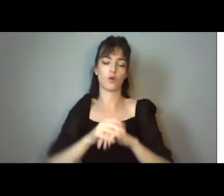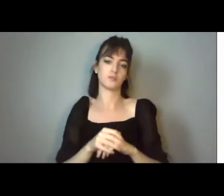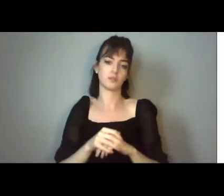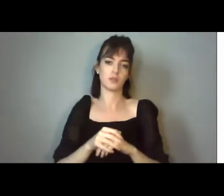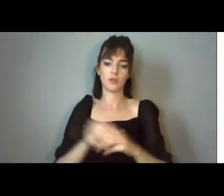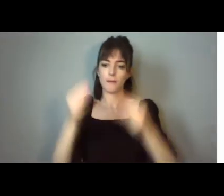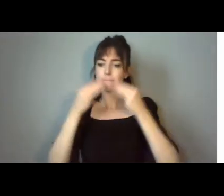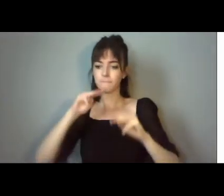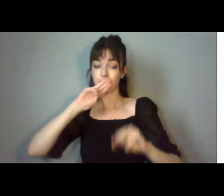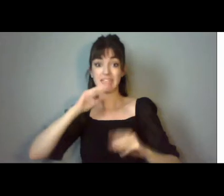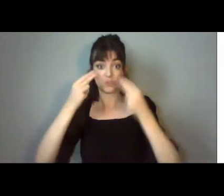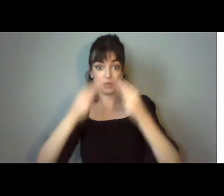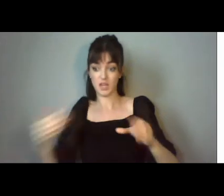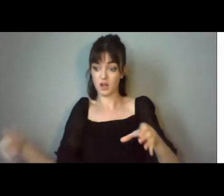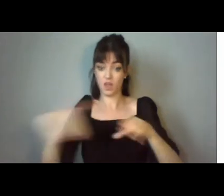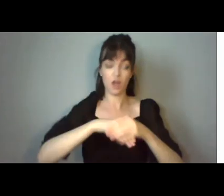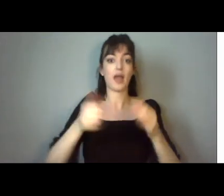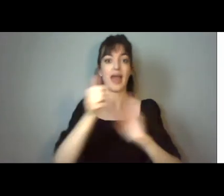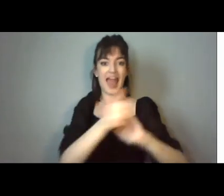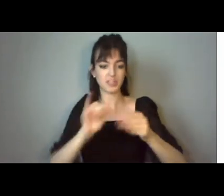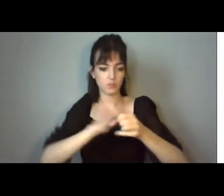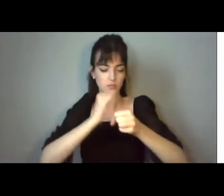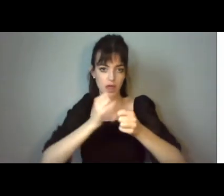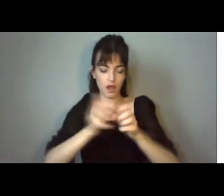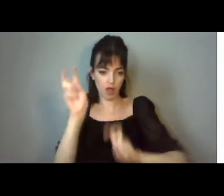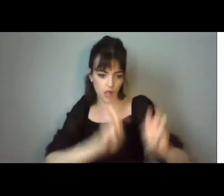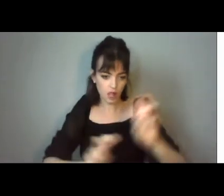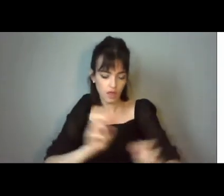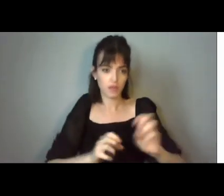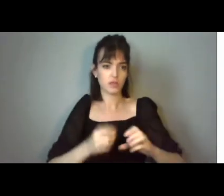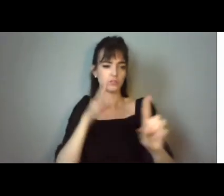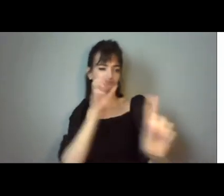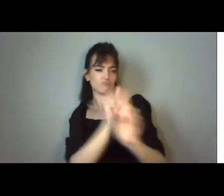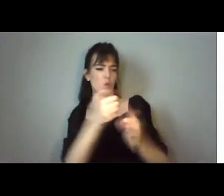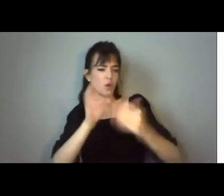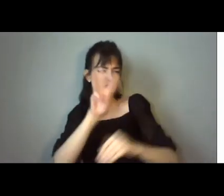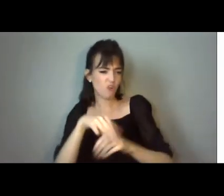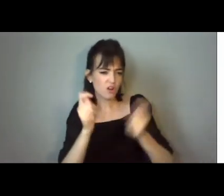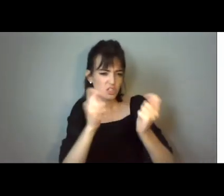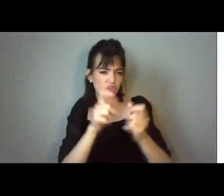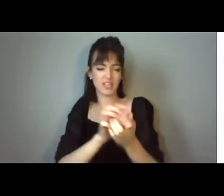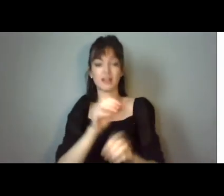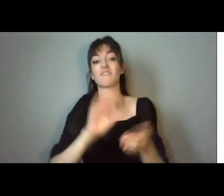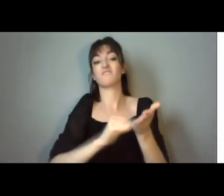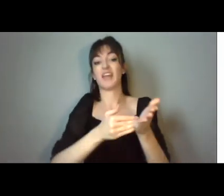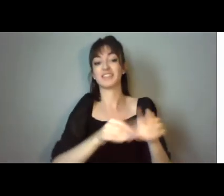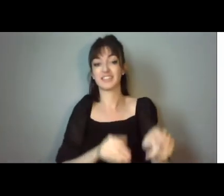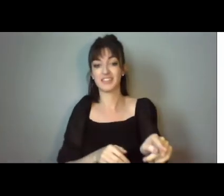and expert interventions to diagnose, treat and cure. In not meeting the normative standard of